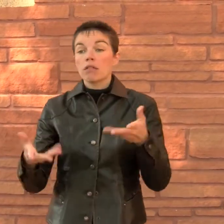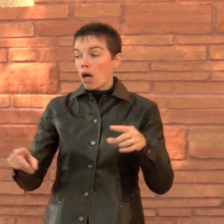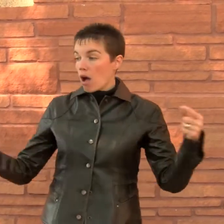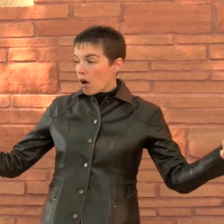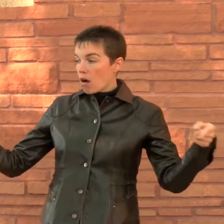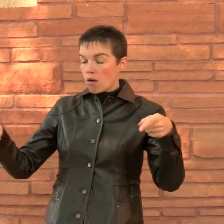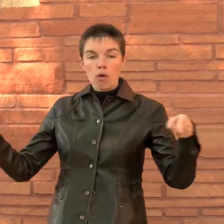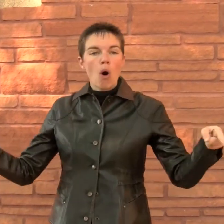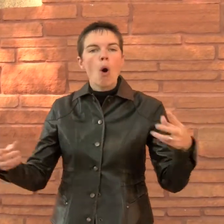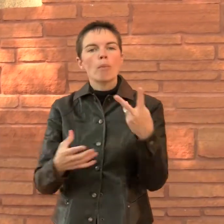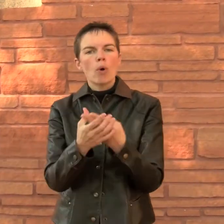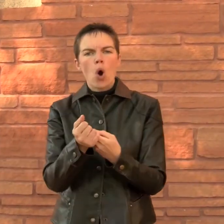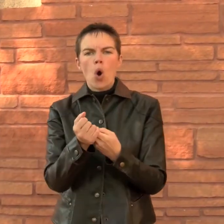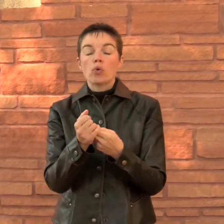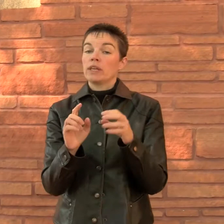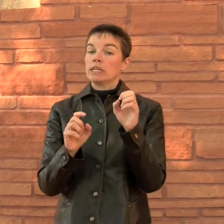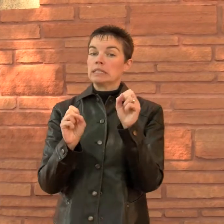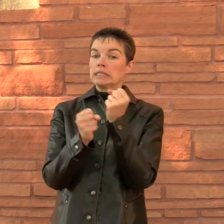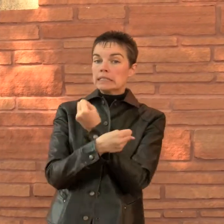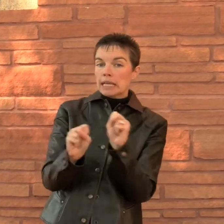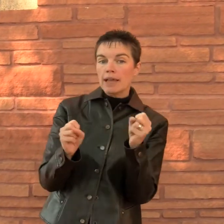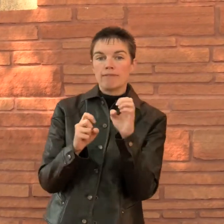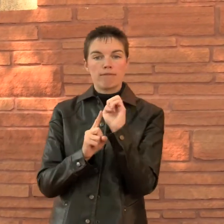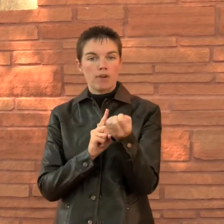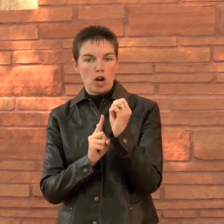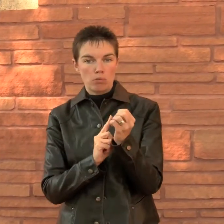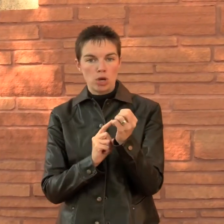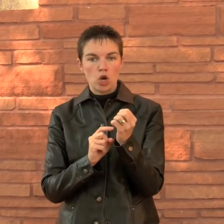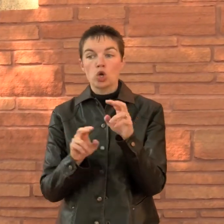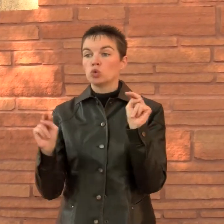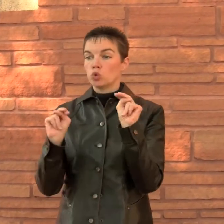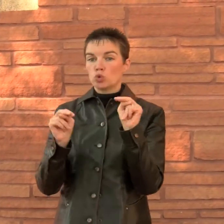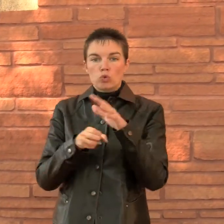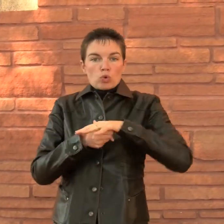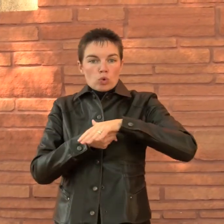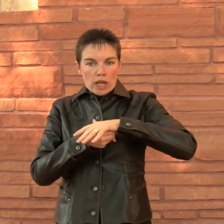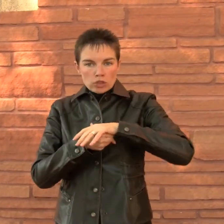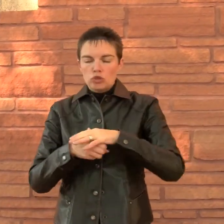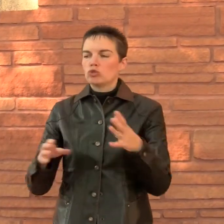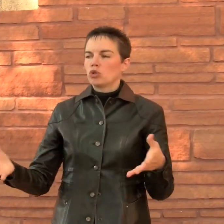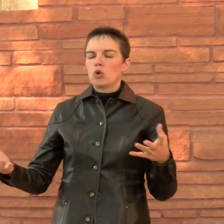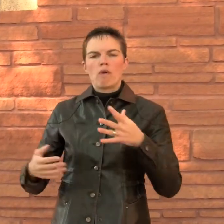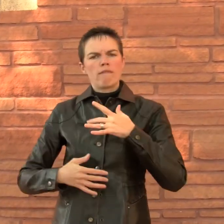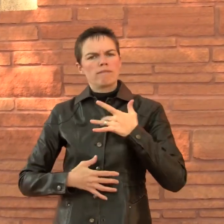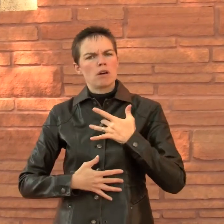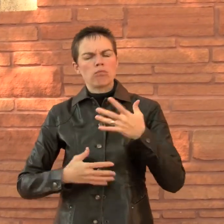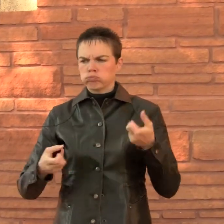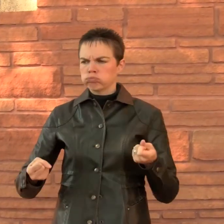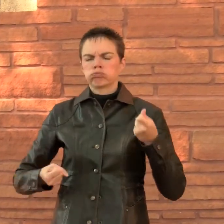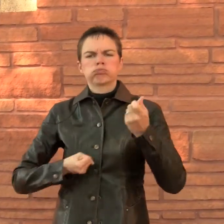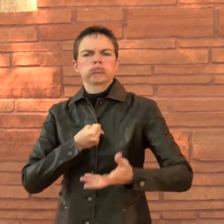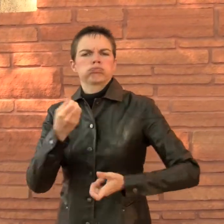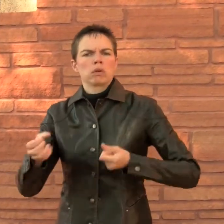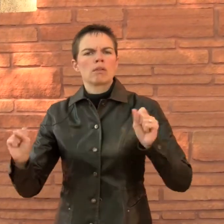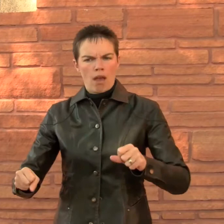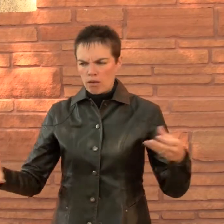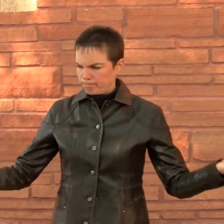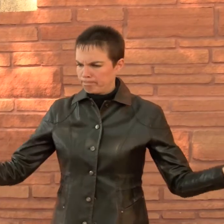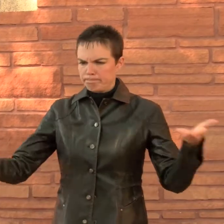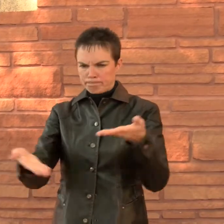It is meant to be a safe environment where both parties can feel free to be candid and truthful, exchanging the information that can lead to resolution.